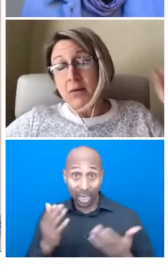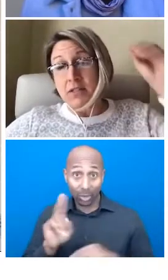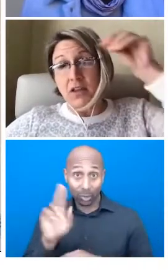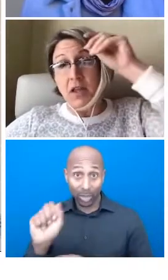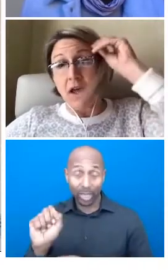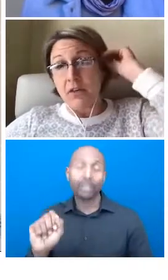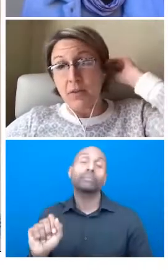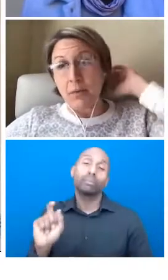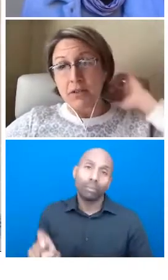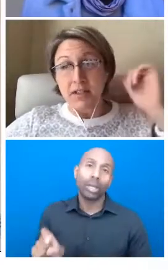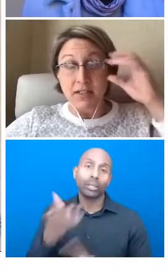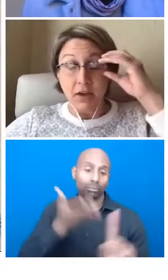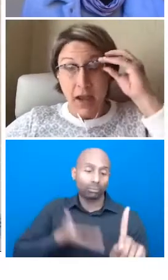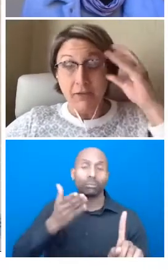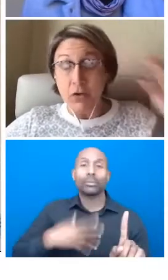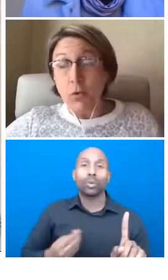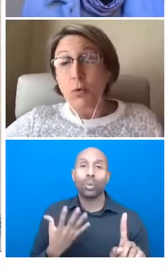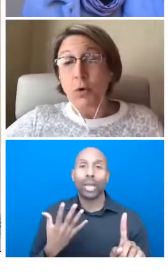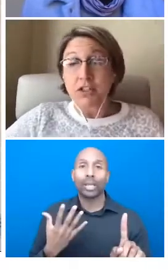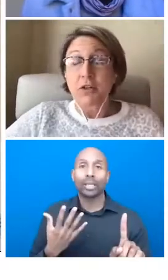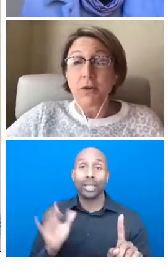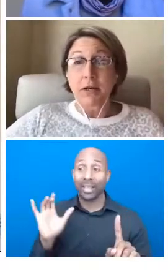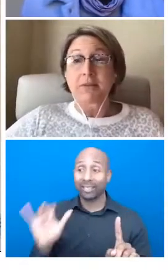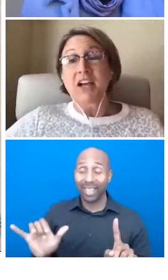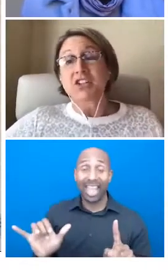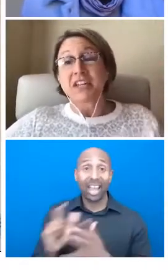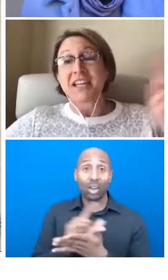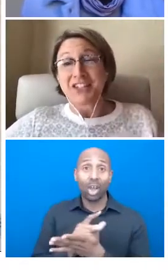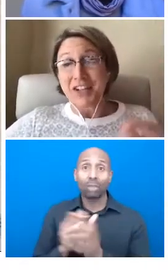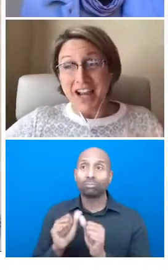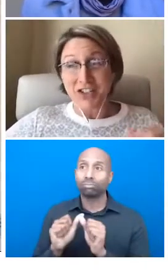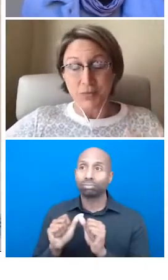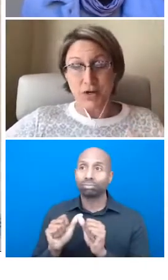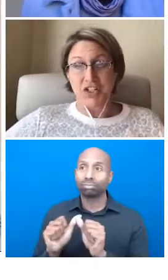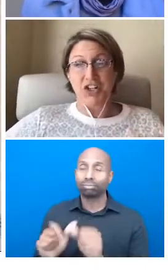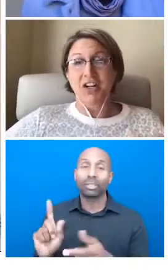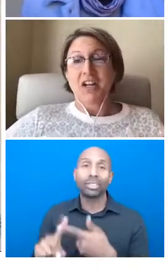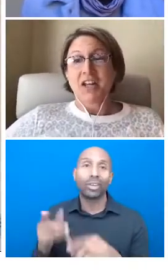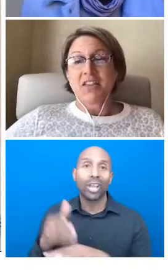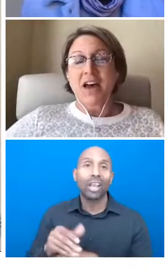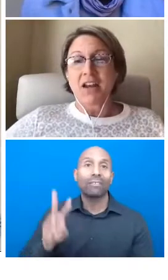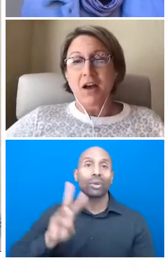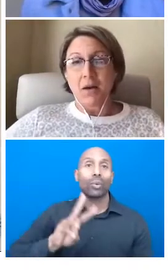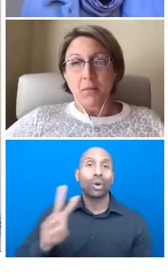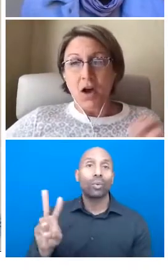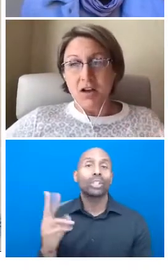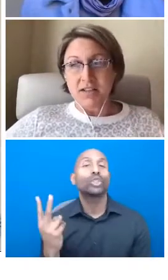That was on the books until after WWII, and it was international pressure that caused